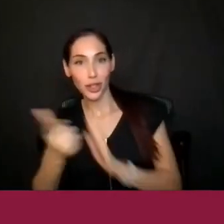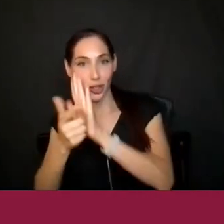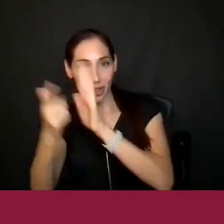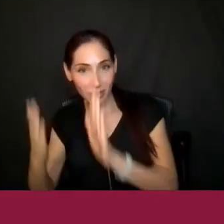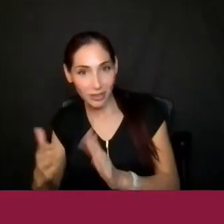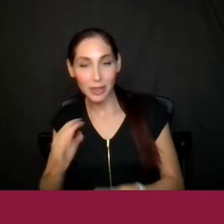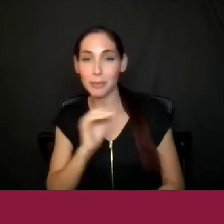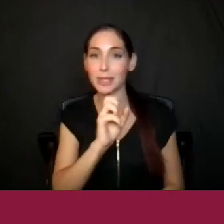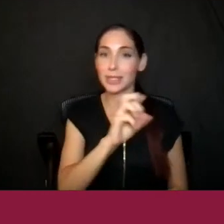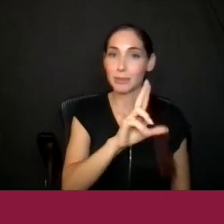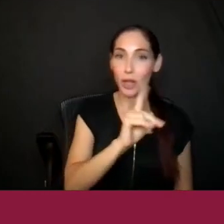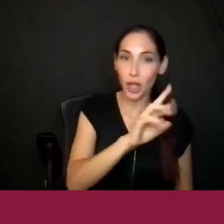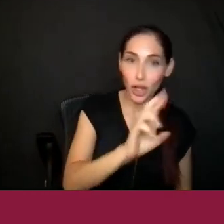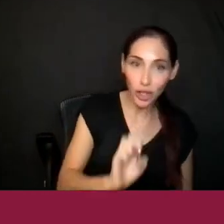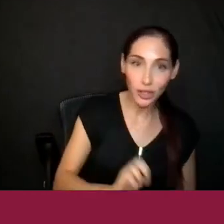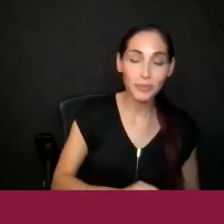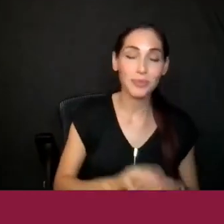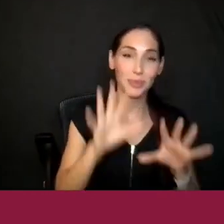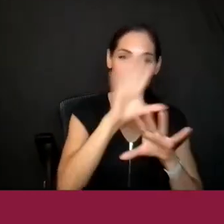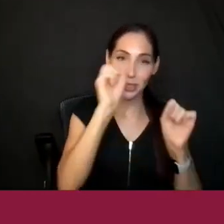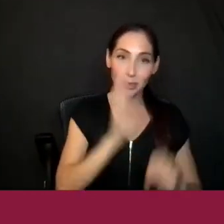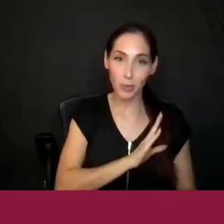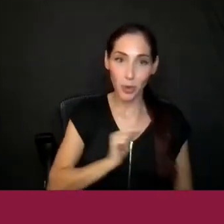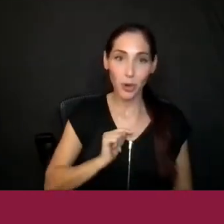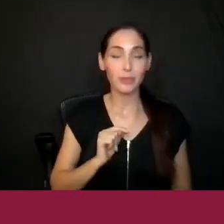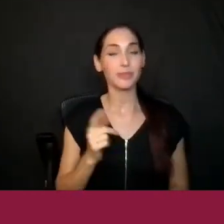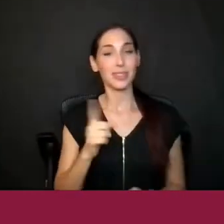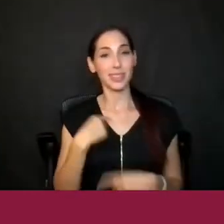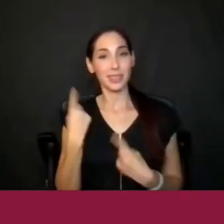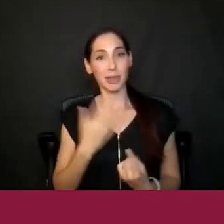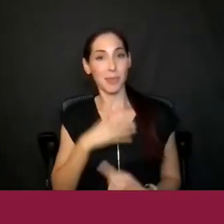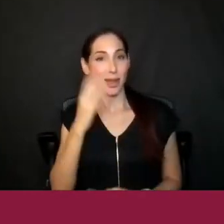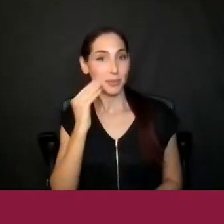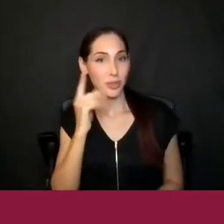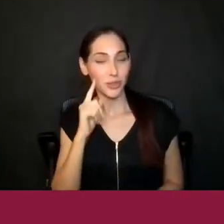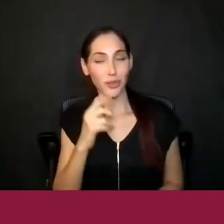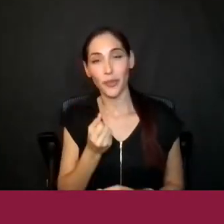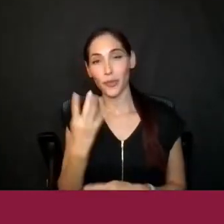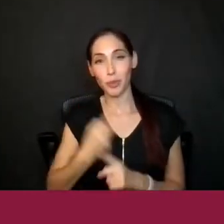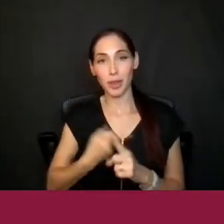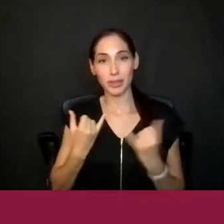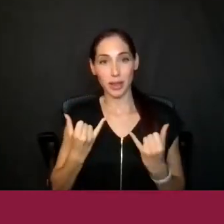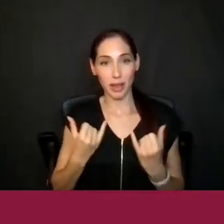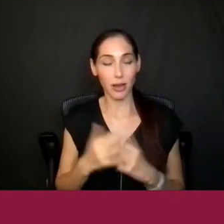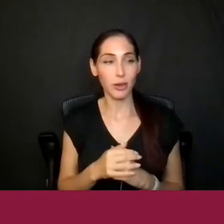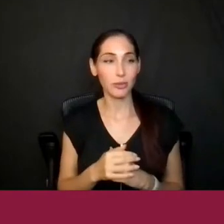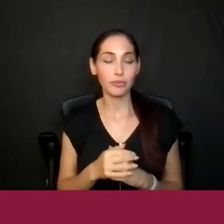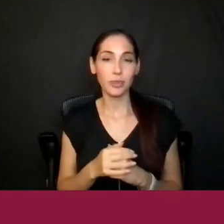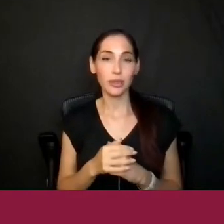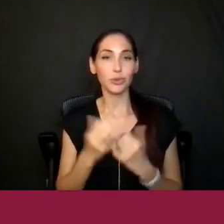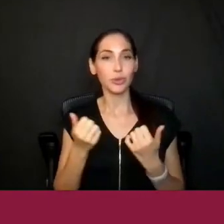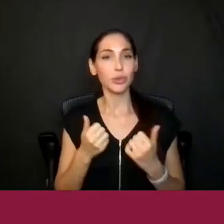It's, uh, been my practice for several months now to try to, uh, help the board hear about some of